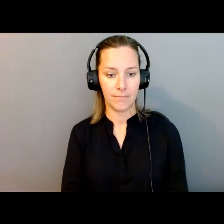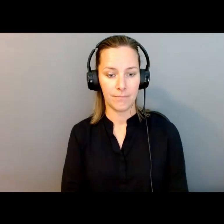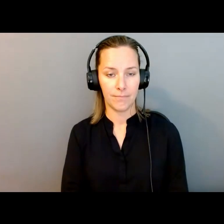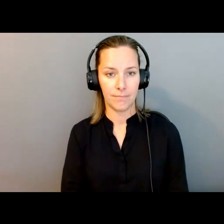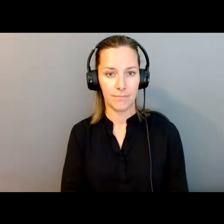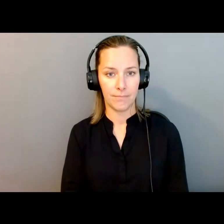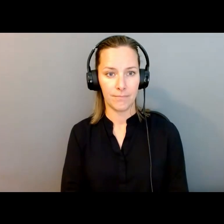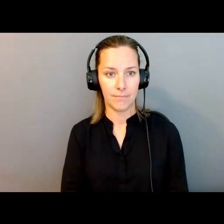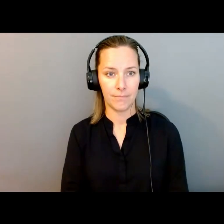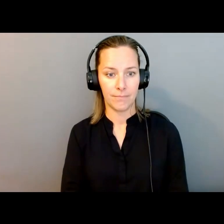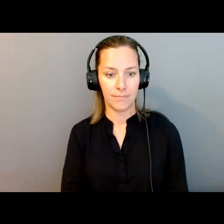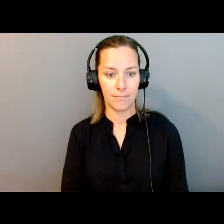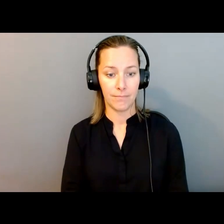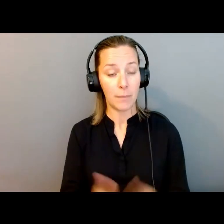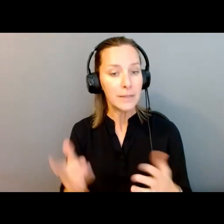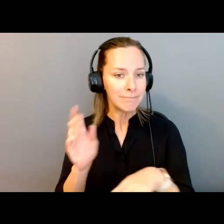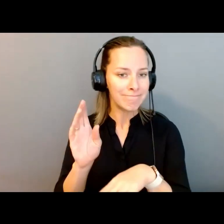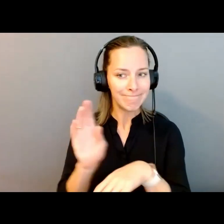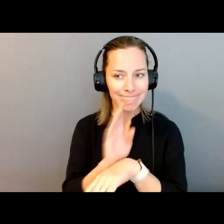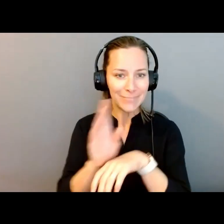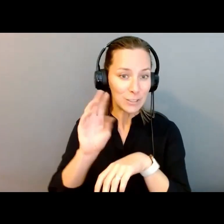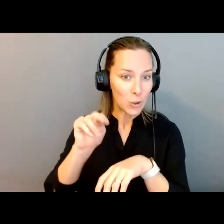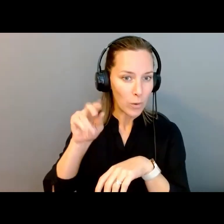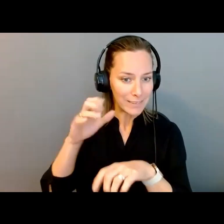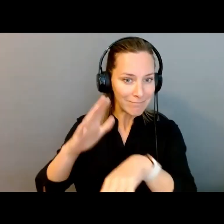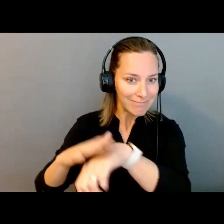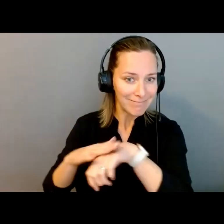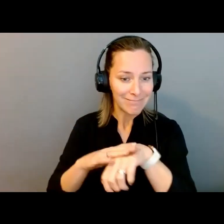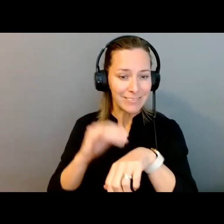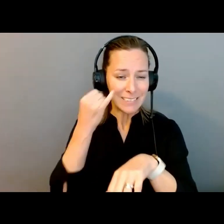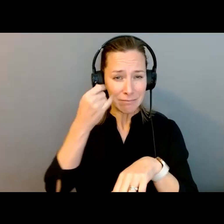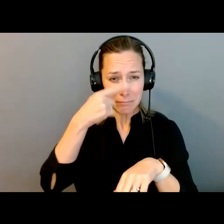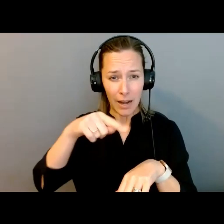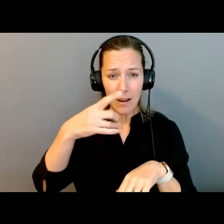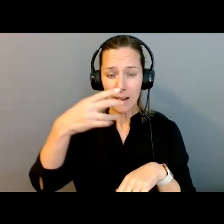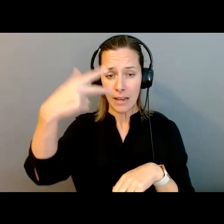Maybe a business note is it would be great if everyone kept their cameras off for the duration